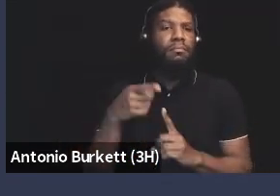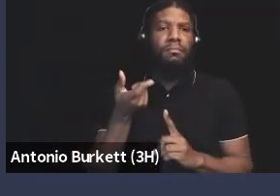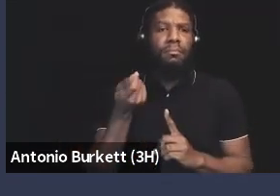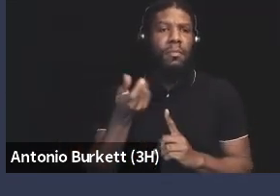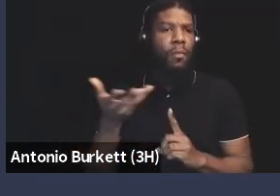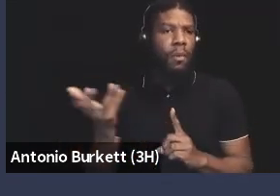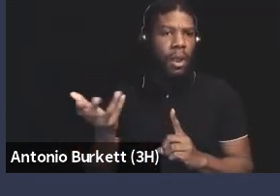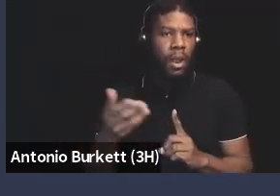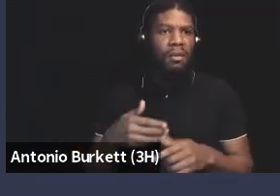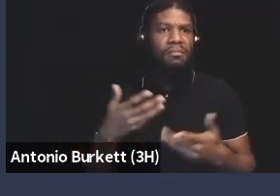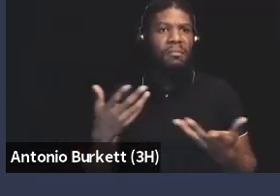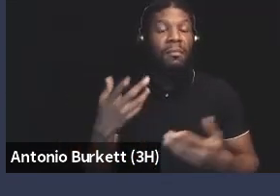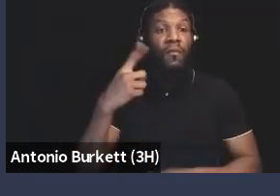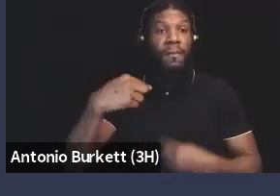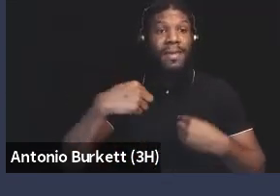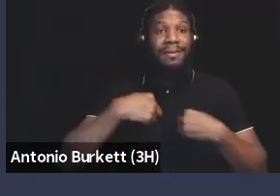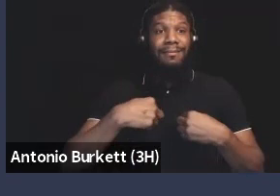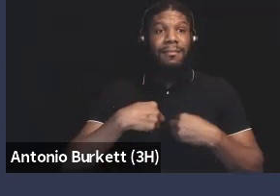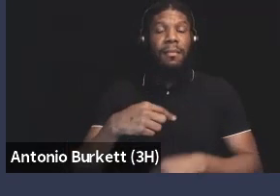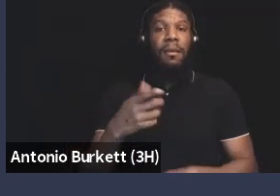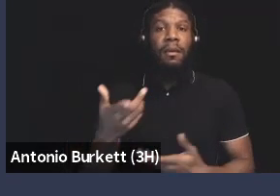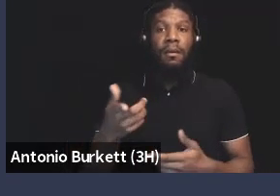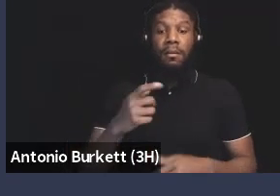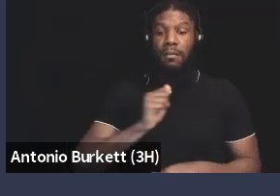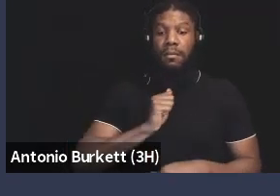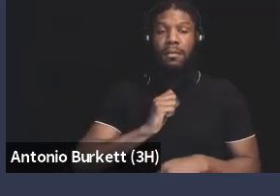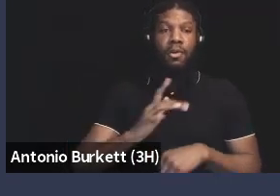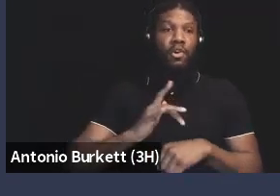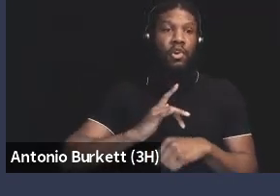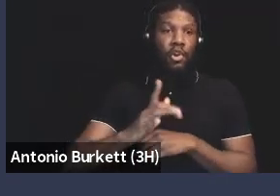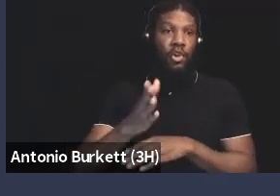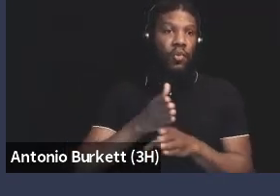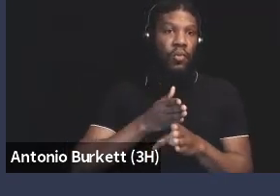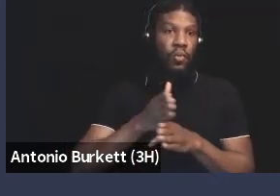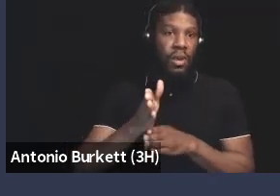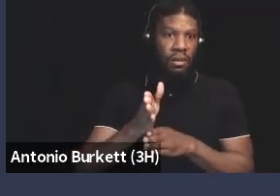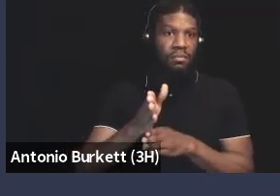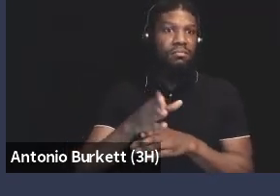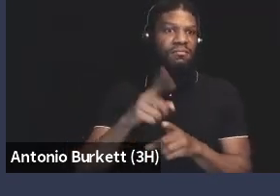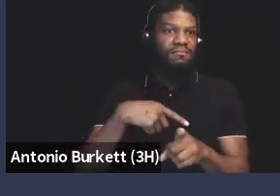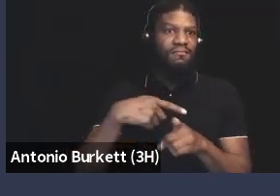it's-- So I'm an early career professional,so I'm still learning a lot of things-- but